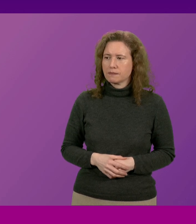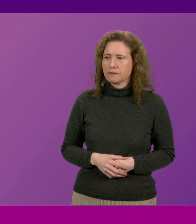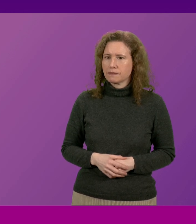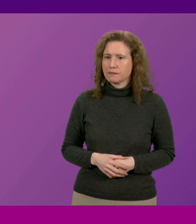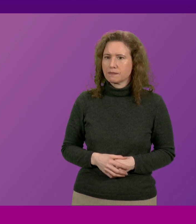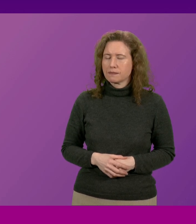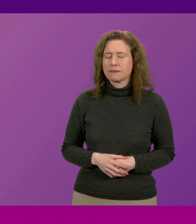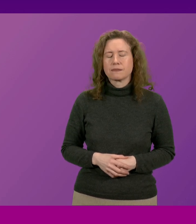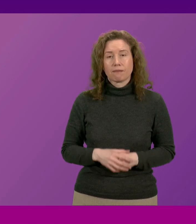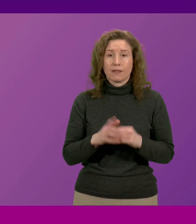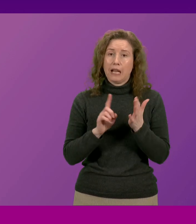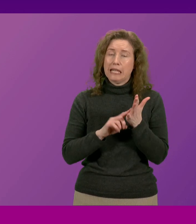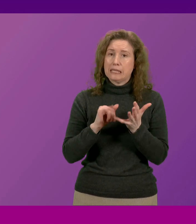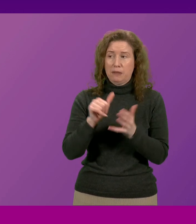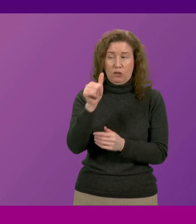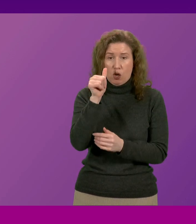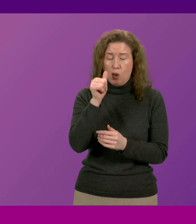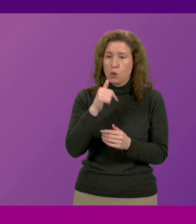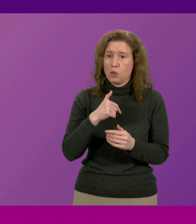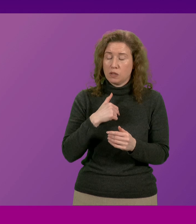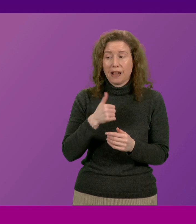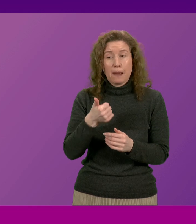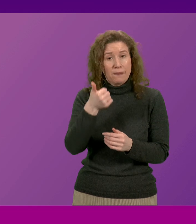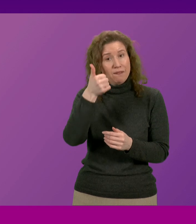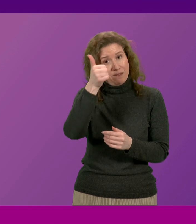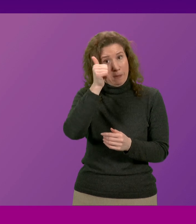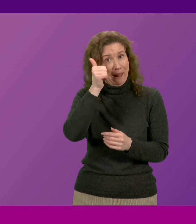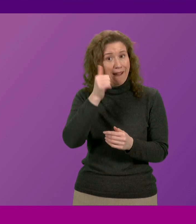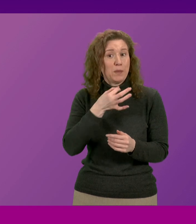As Liz Smith knows, I am really quite familiar with Perth and Kinross,